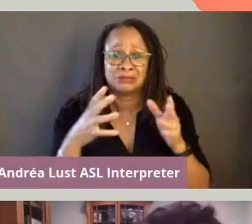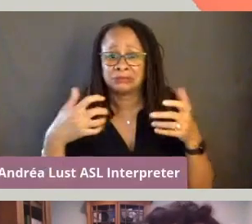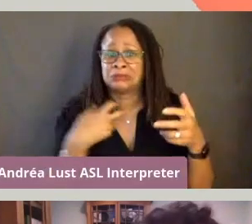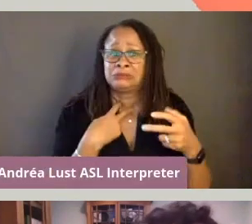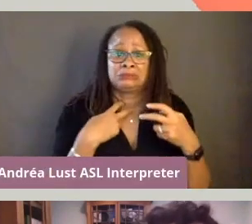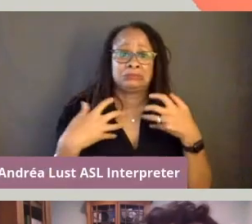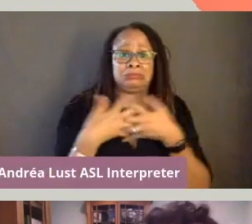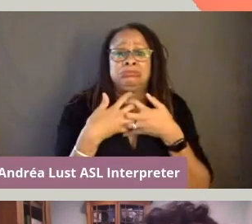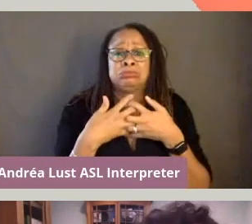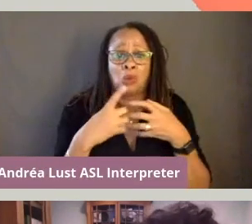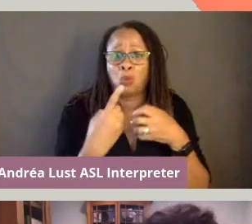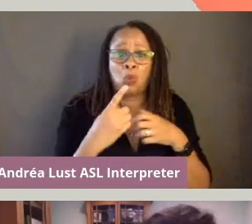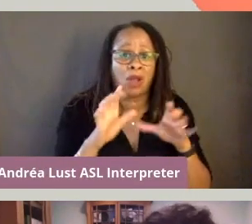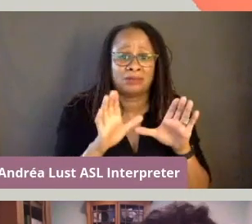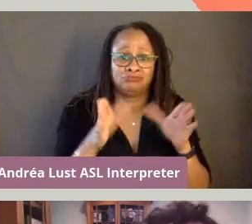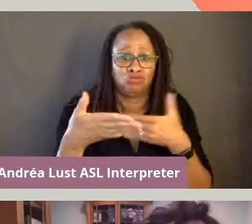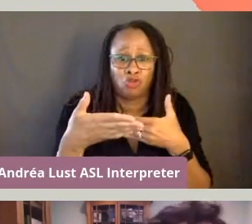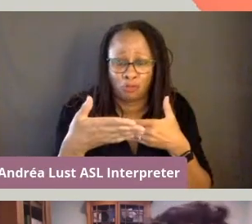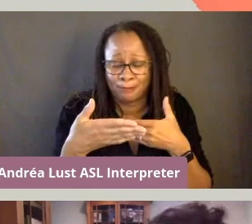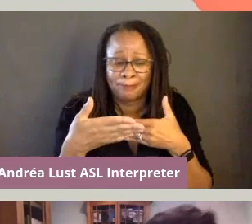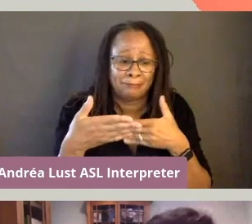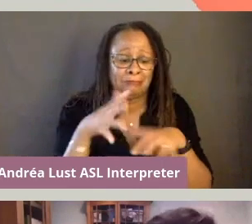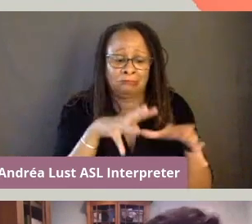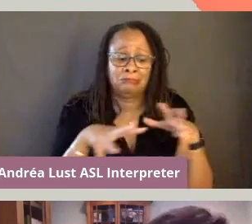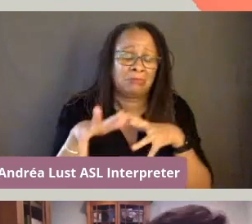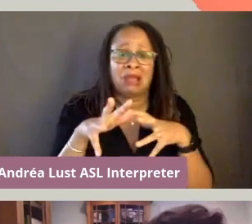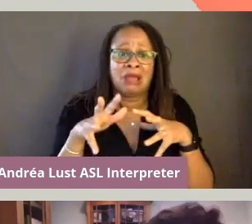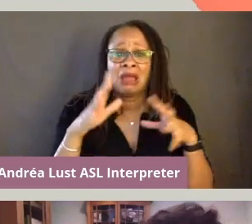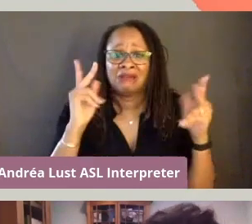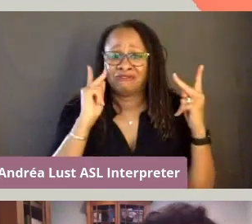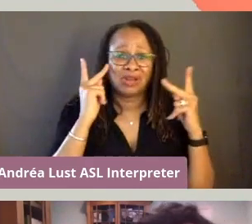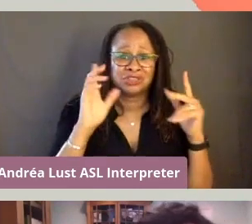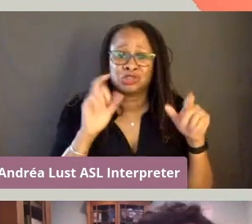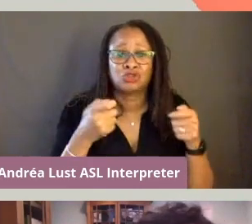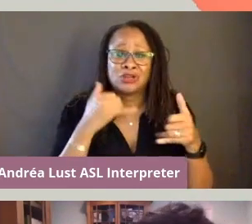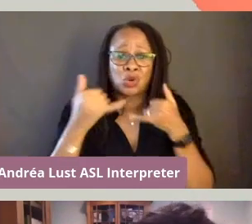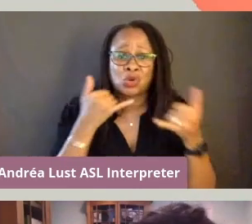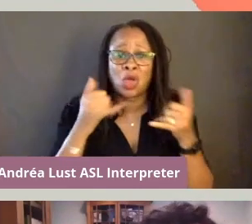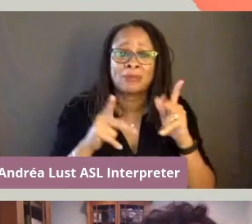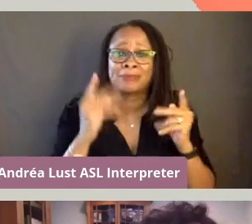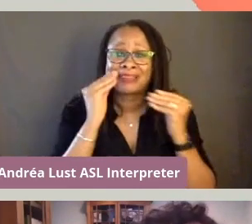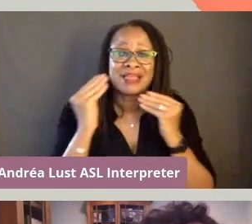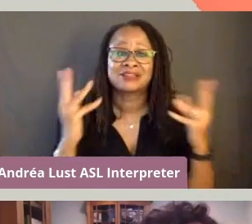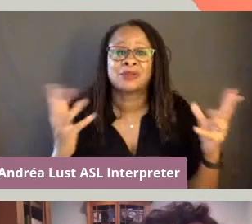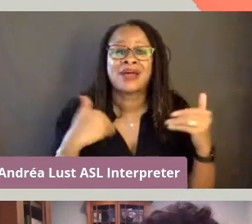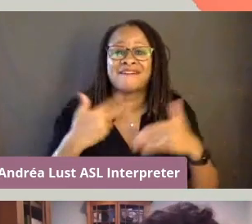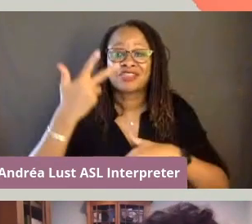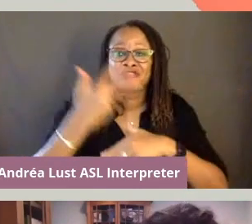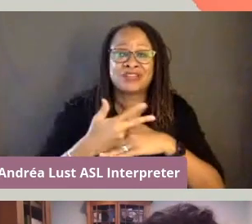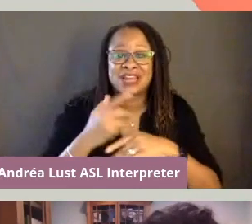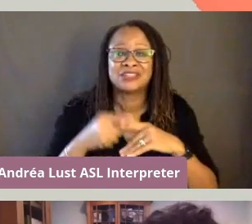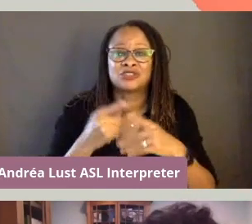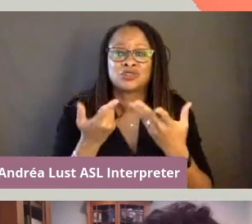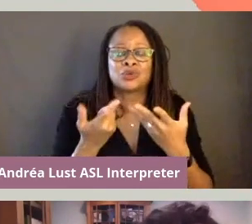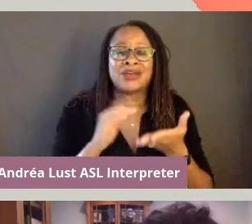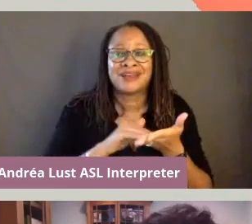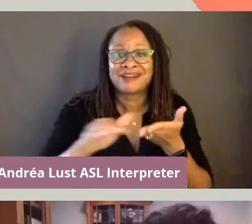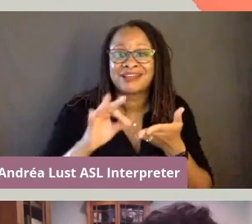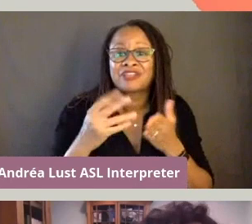in this like one windowless room frantically trying to call people to let them know they had three days to cure their ballot, their provisional ballots.